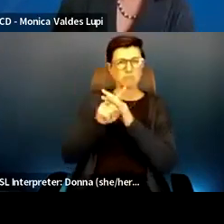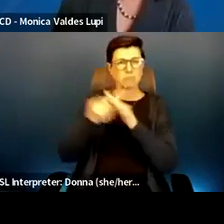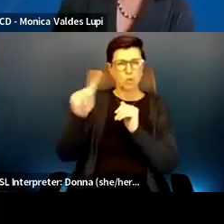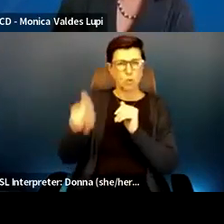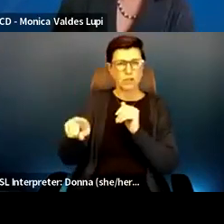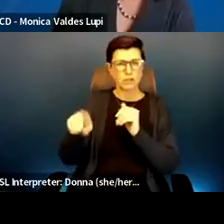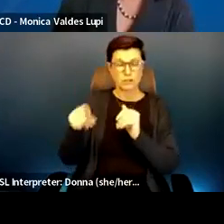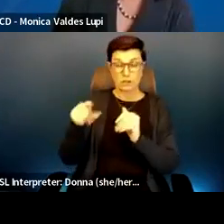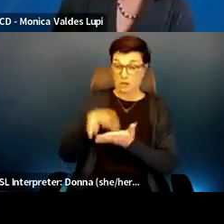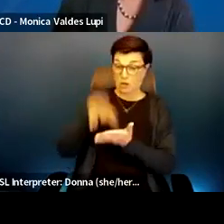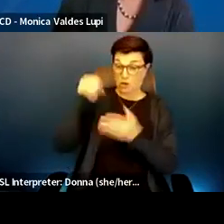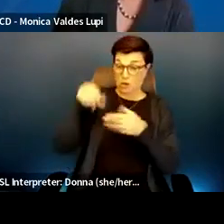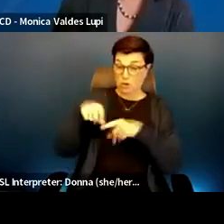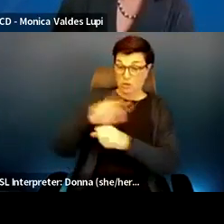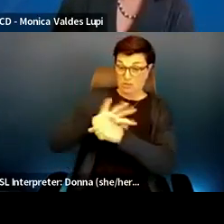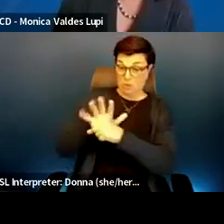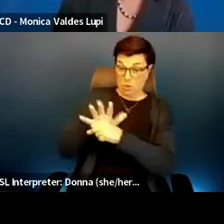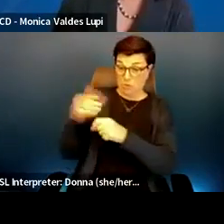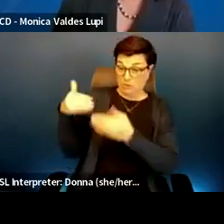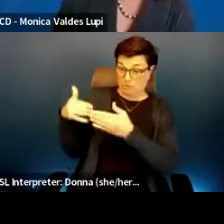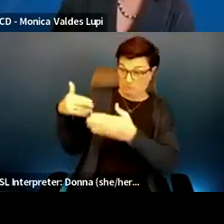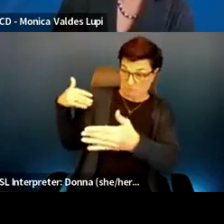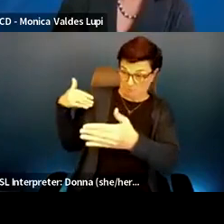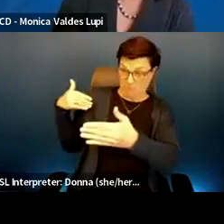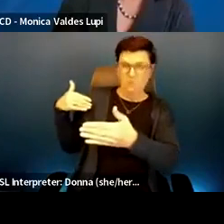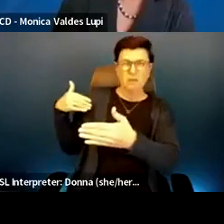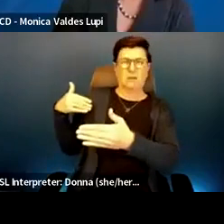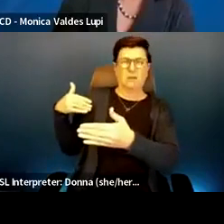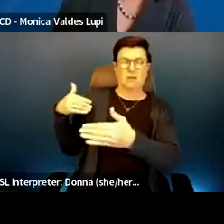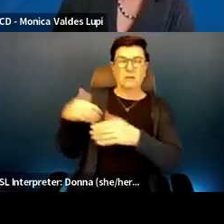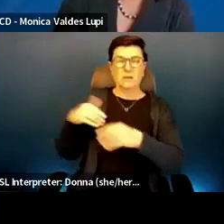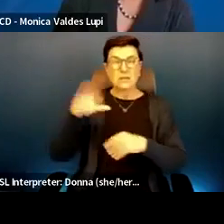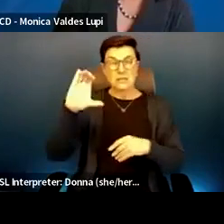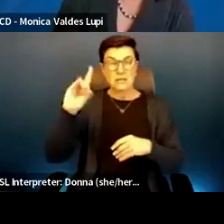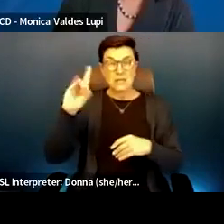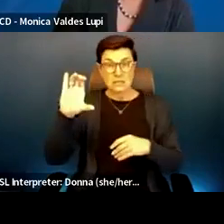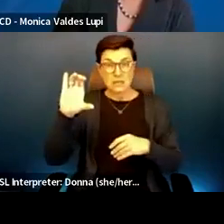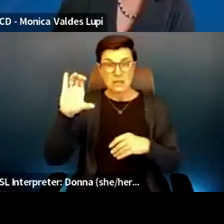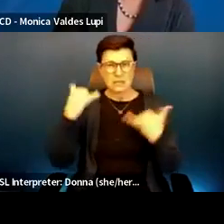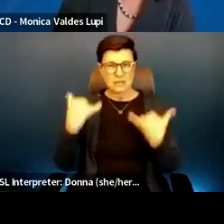that the CDC is challenged by the sea of misinformation